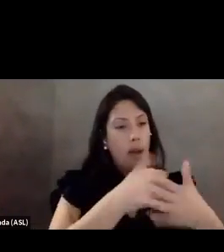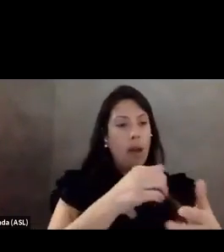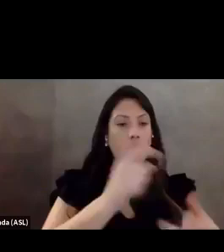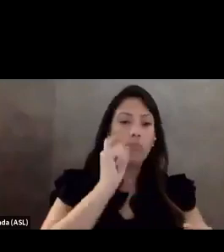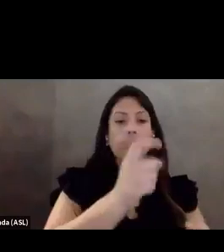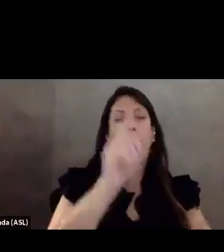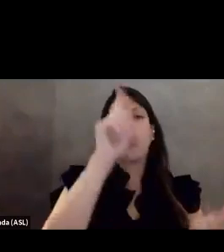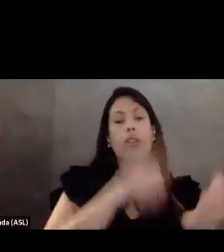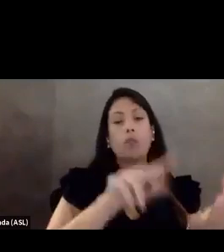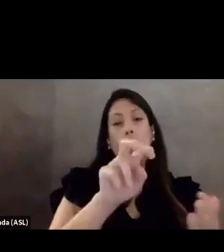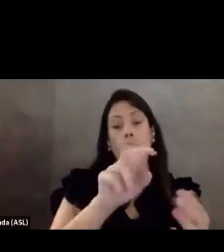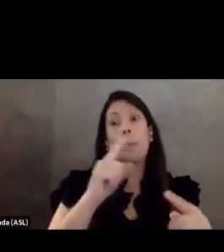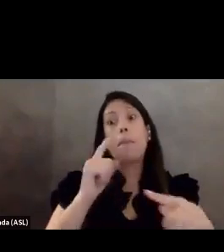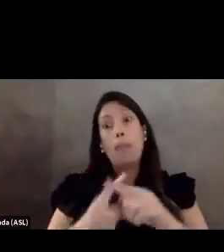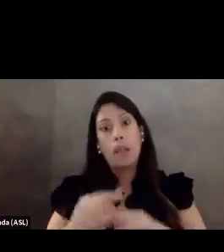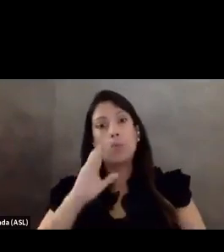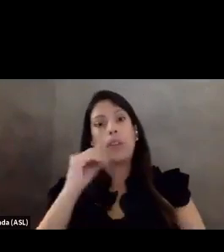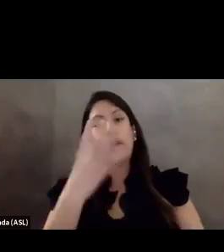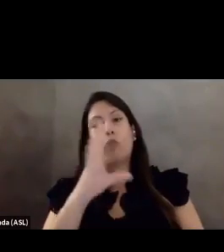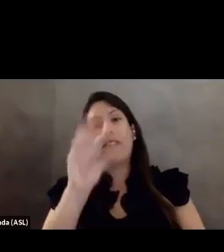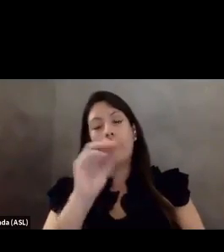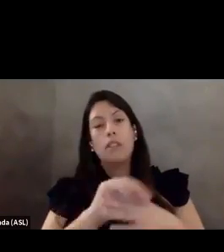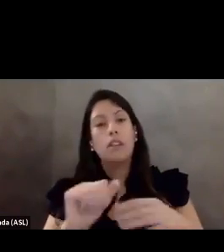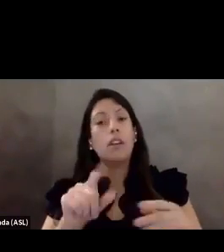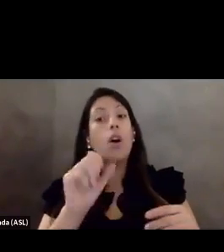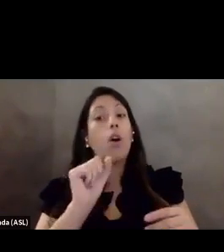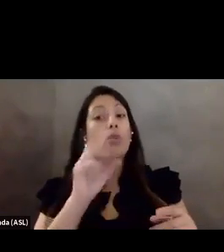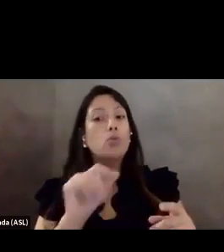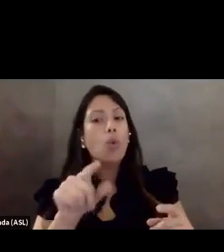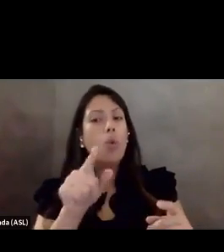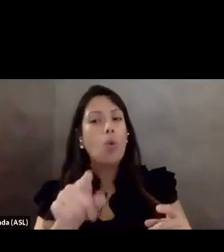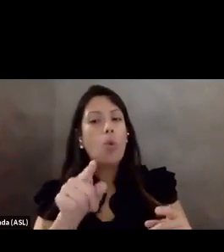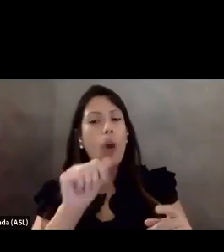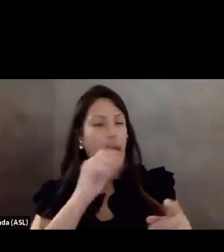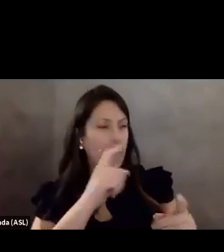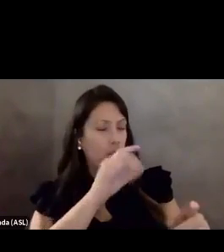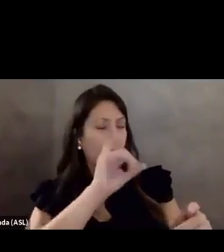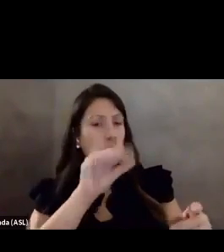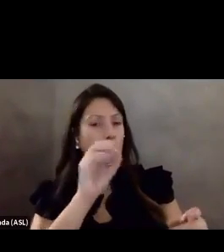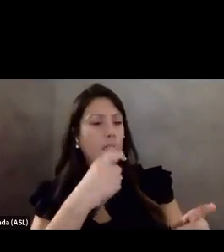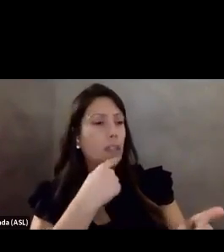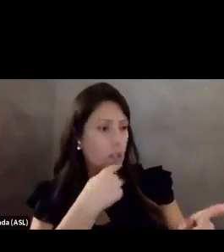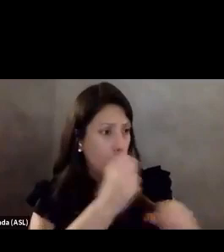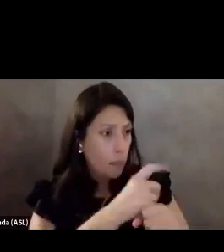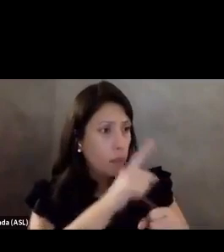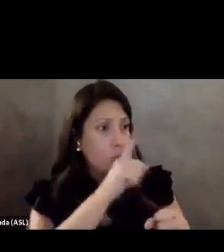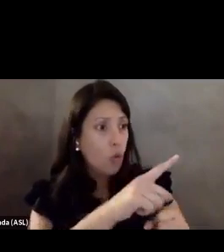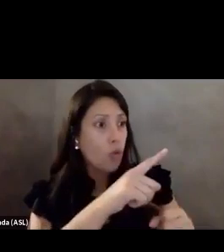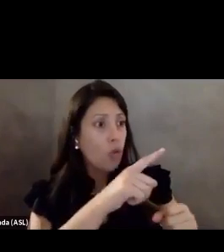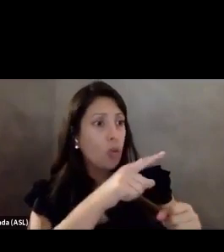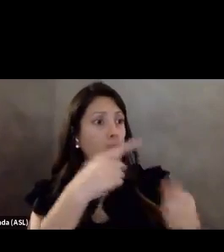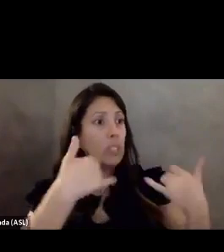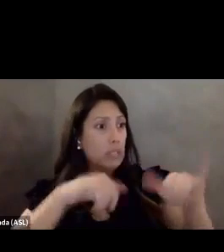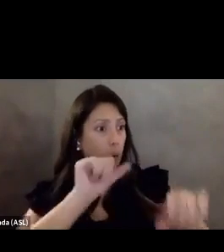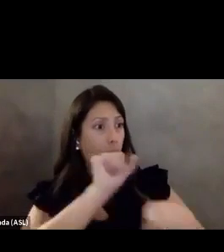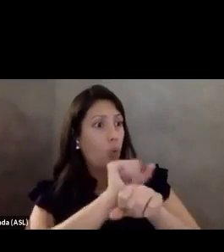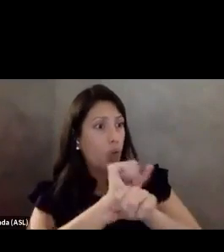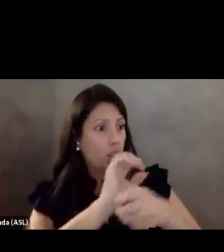Just want to make sure I hear you right, you're still working on getting those hotels and we're working on contracting those hotels.